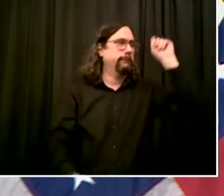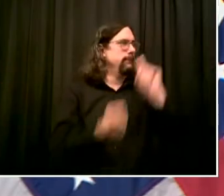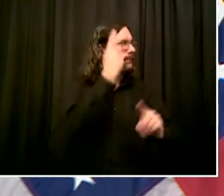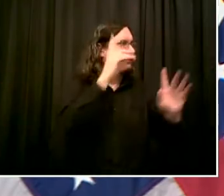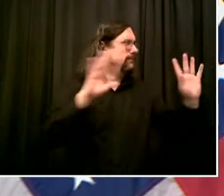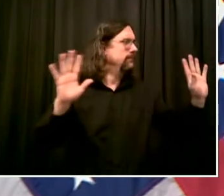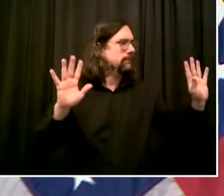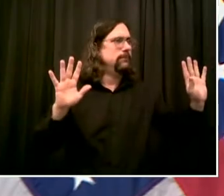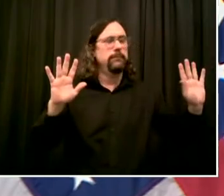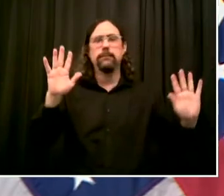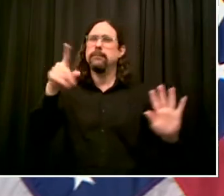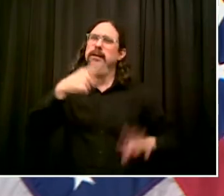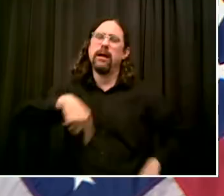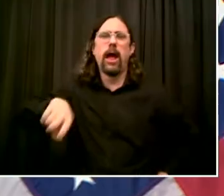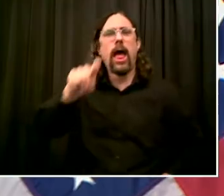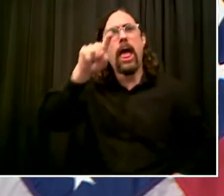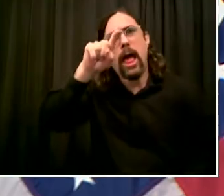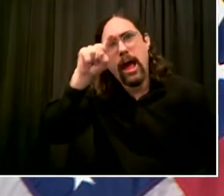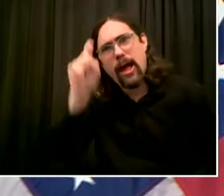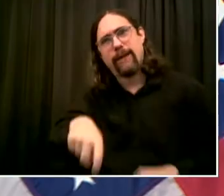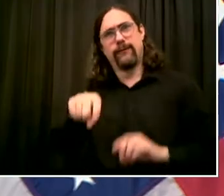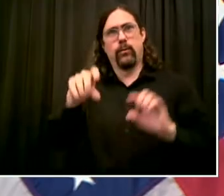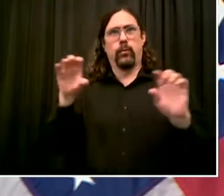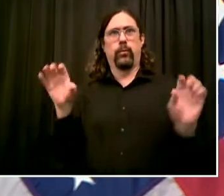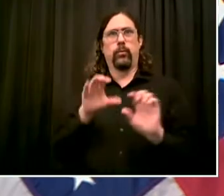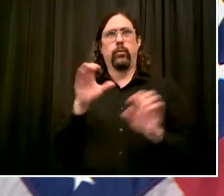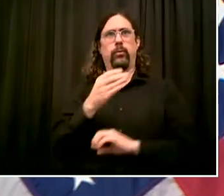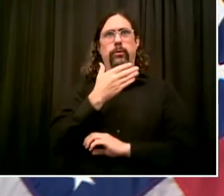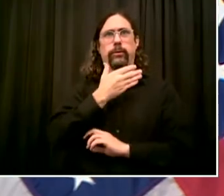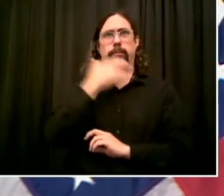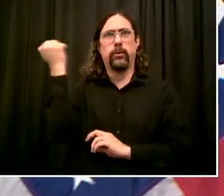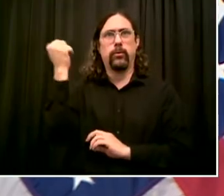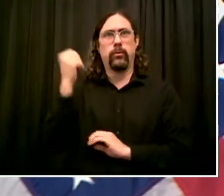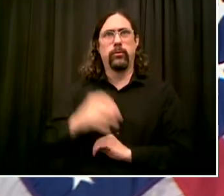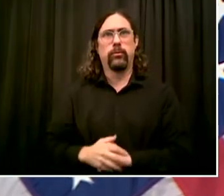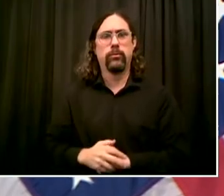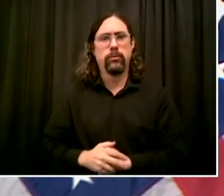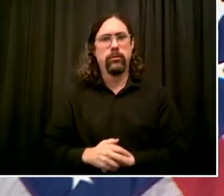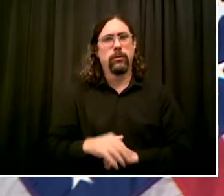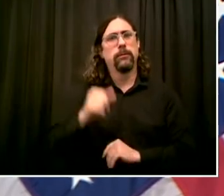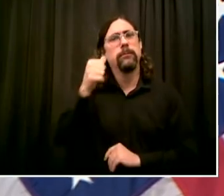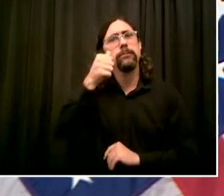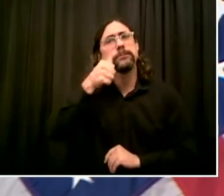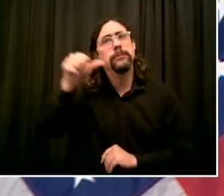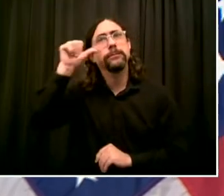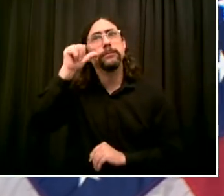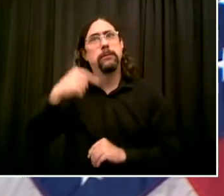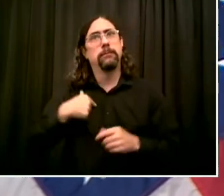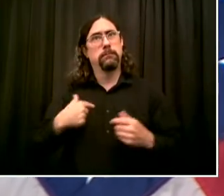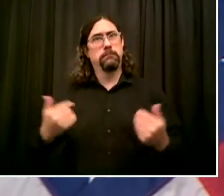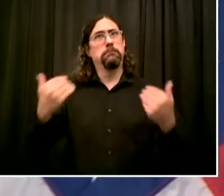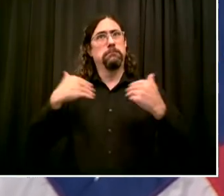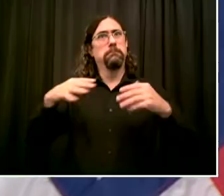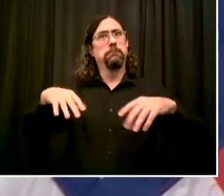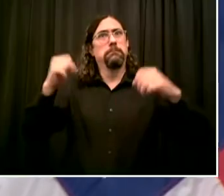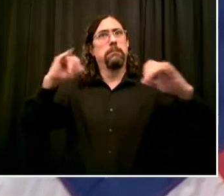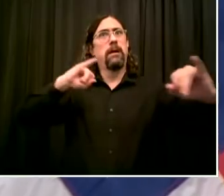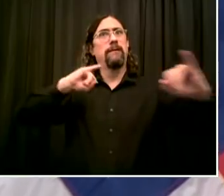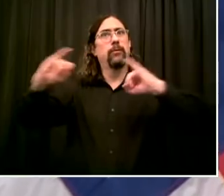THINK THE WORLD ATT IMES SEEMS LIKE IT IS UPSID EDOWN . WE HAVE TO DO BETTER THAN THAT